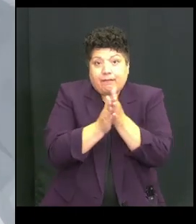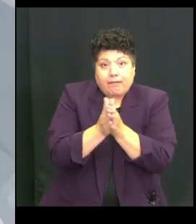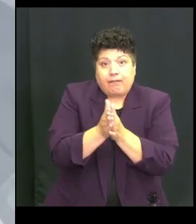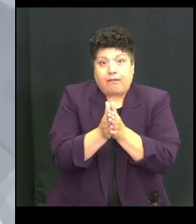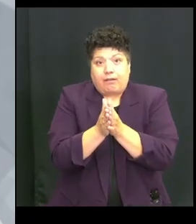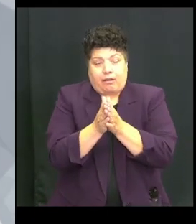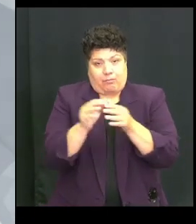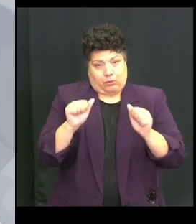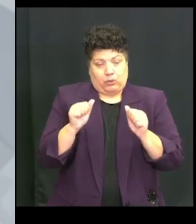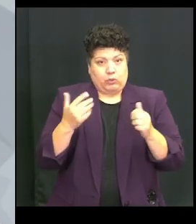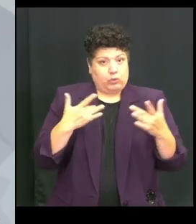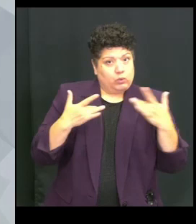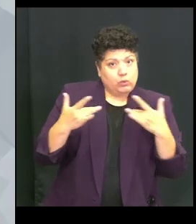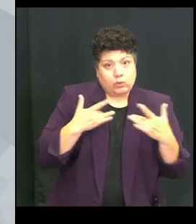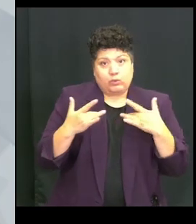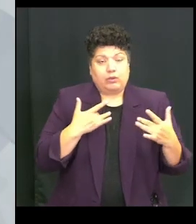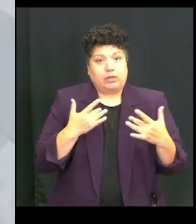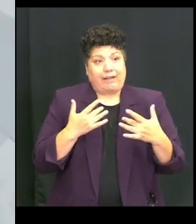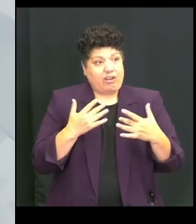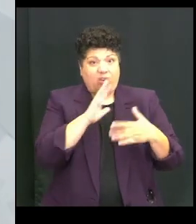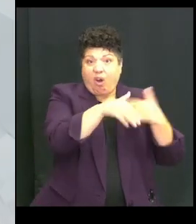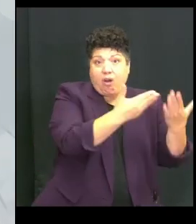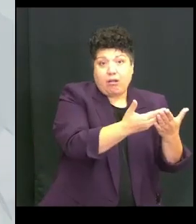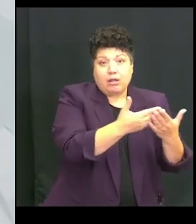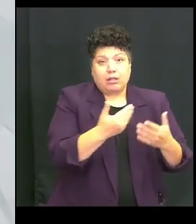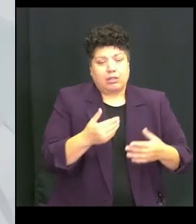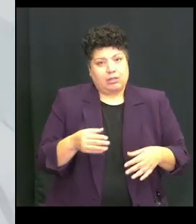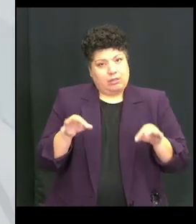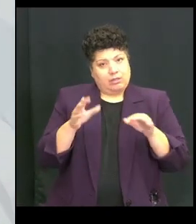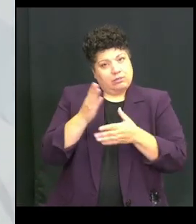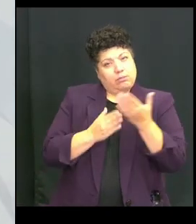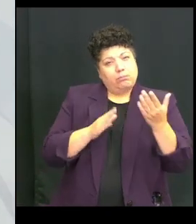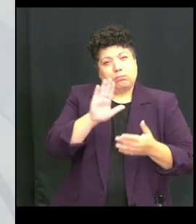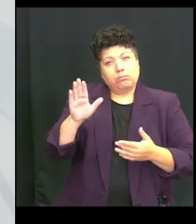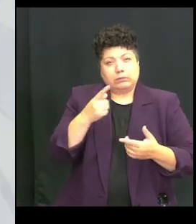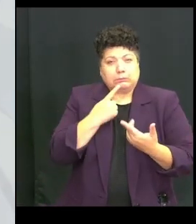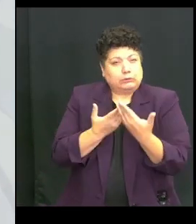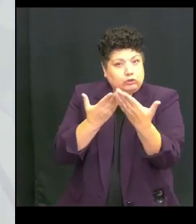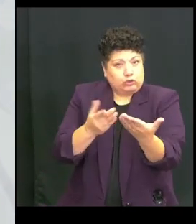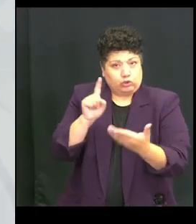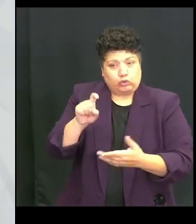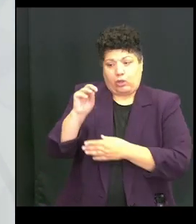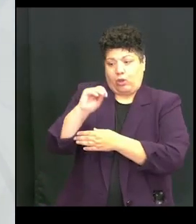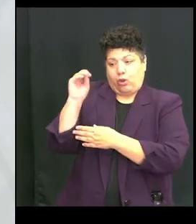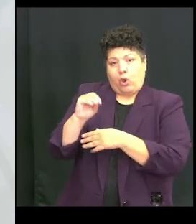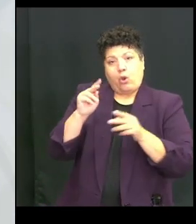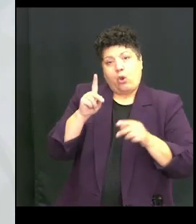well some forms of proportional representation might be able to mute some of these dynamics.